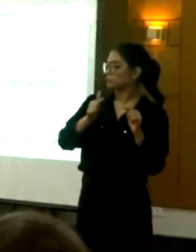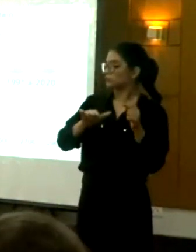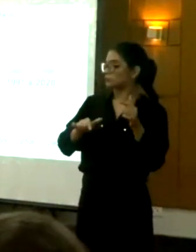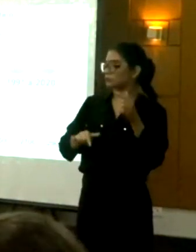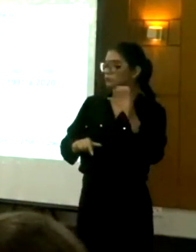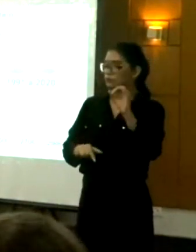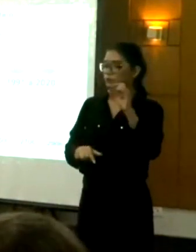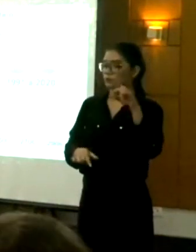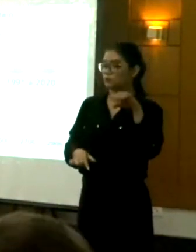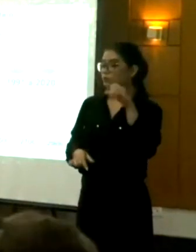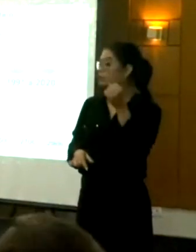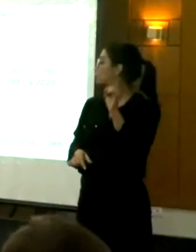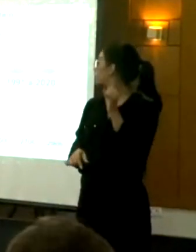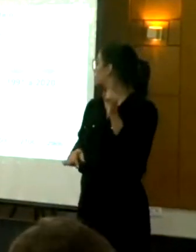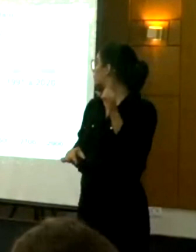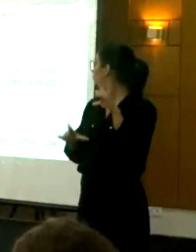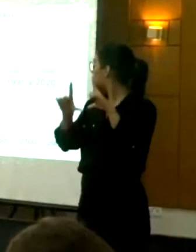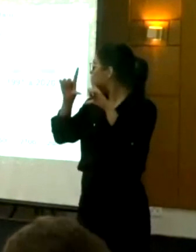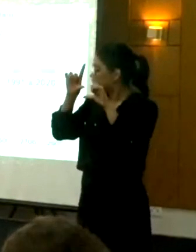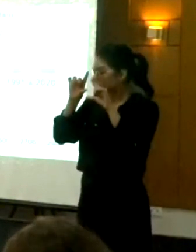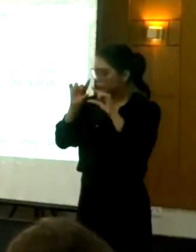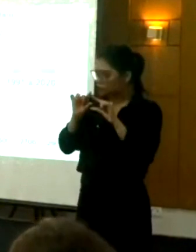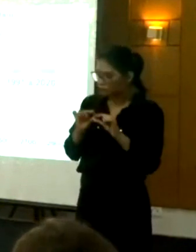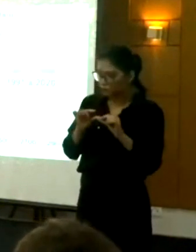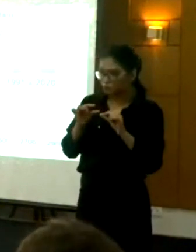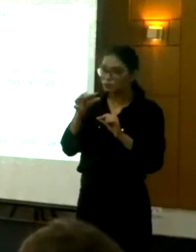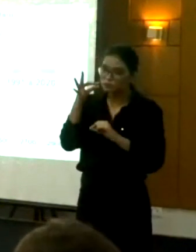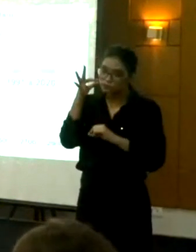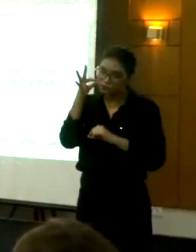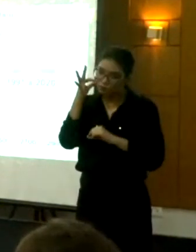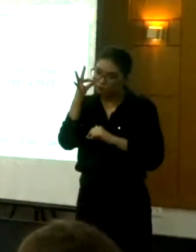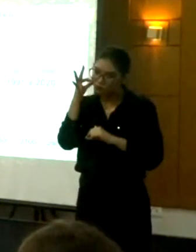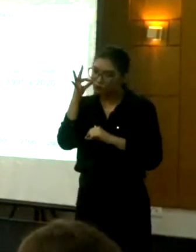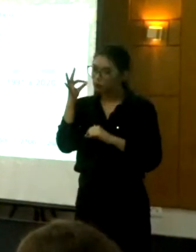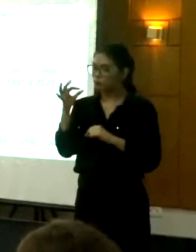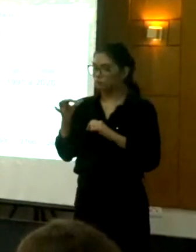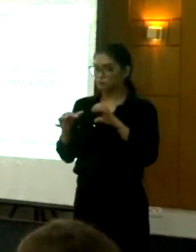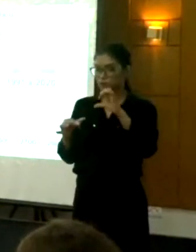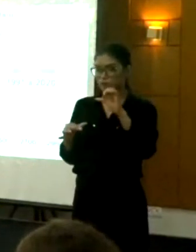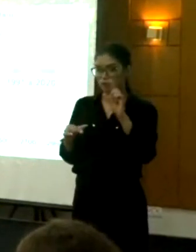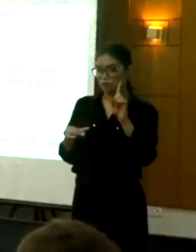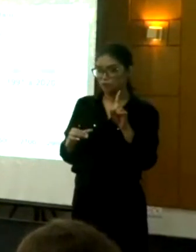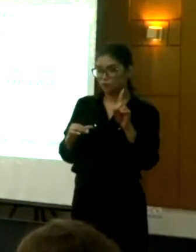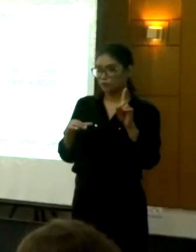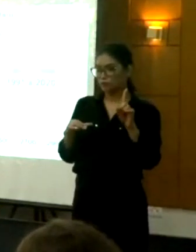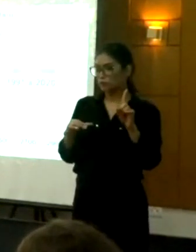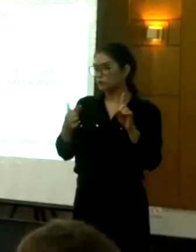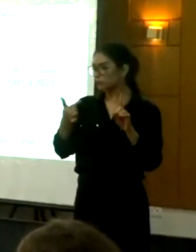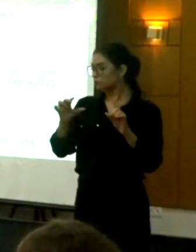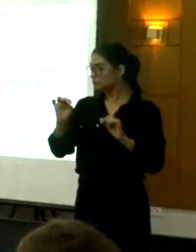probability distribution of the observational data for ninety-one two thousand and twenty the threshold